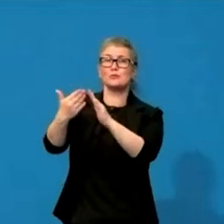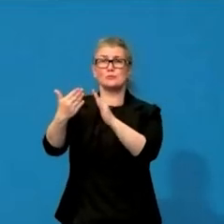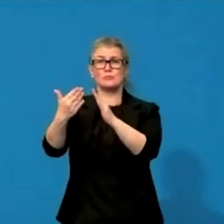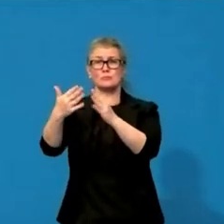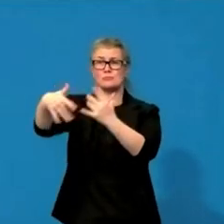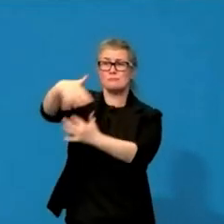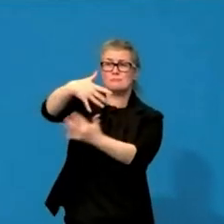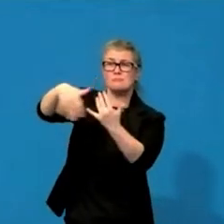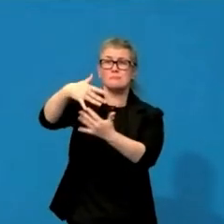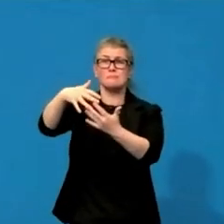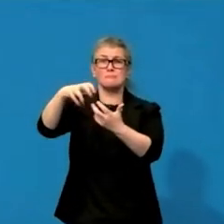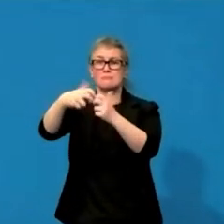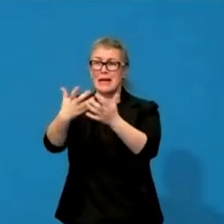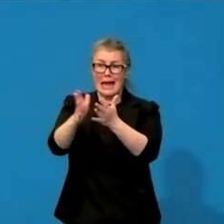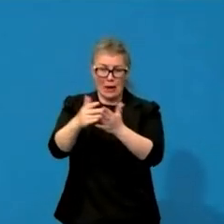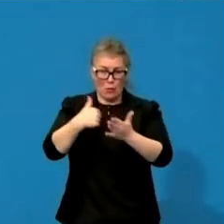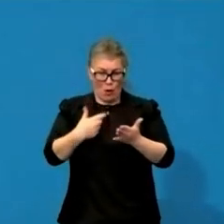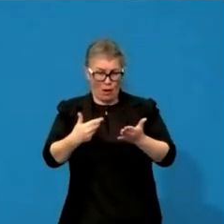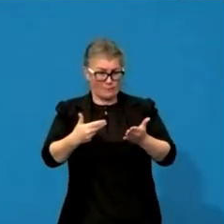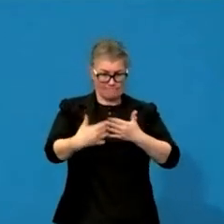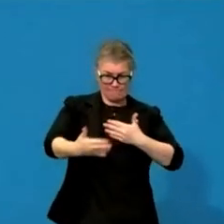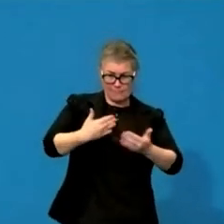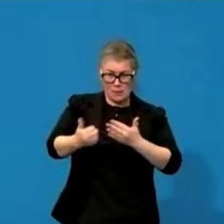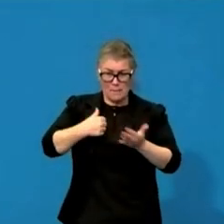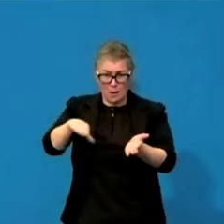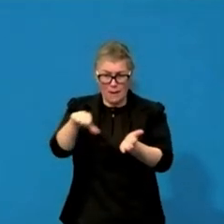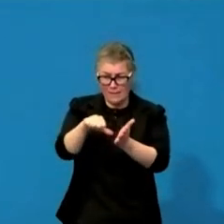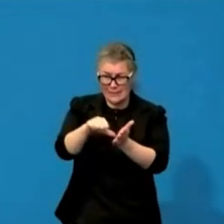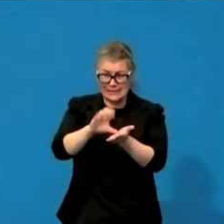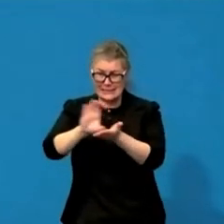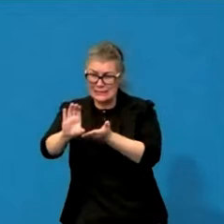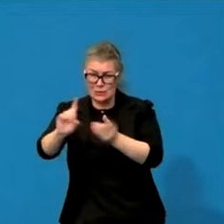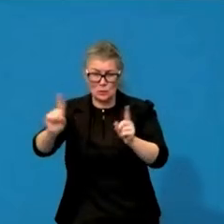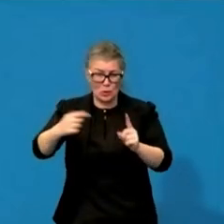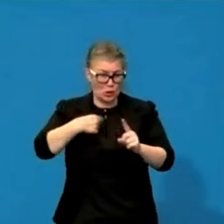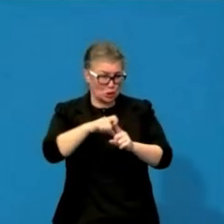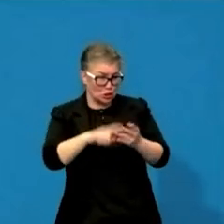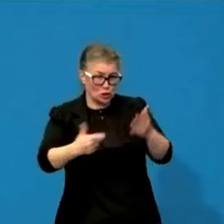their own funds. These social pressures could manifest as a sense of obligation to